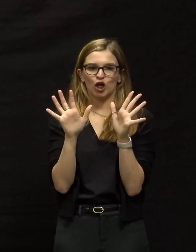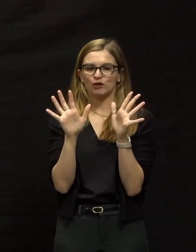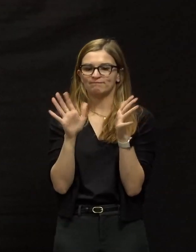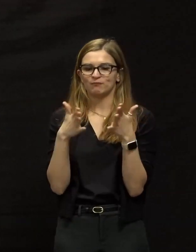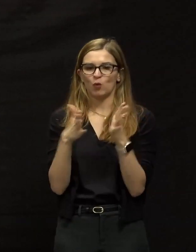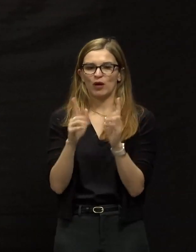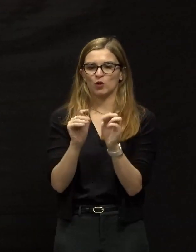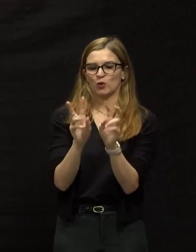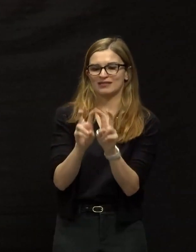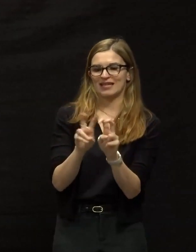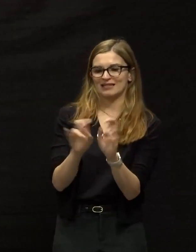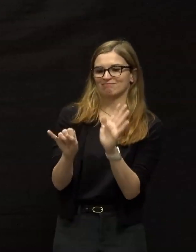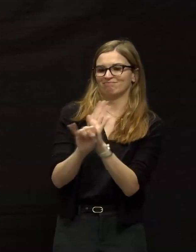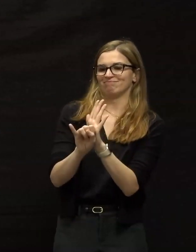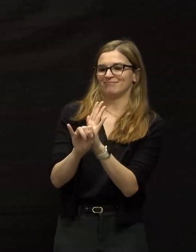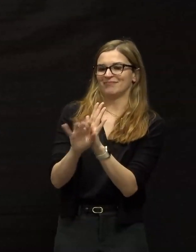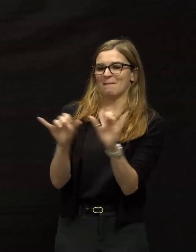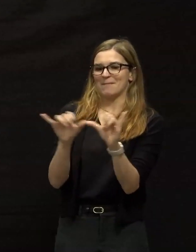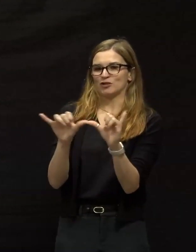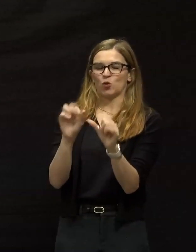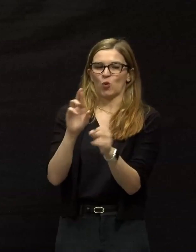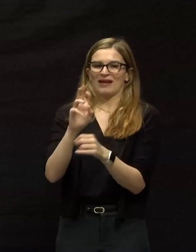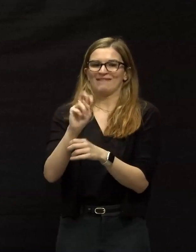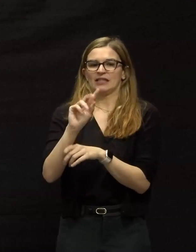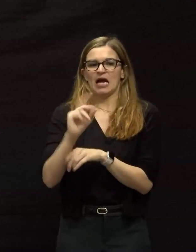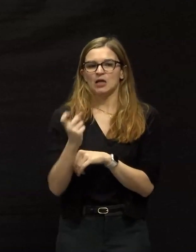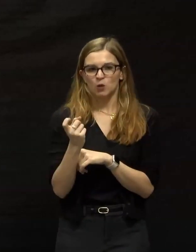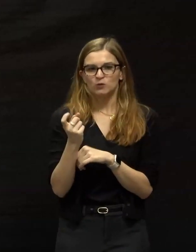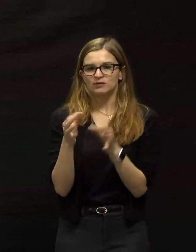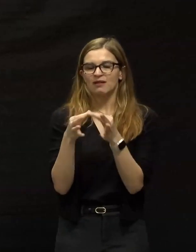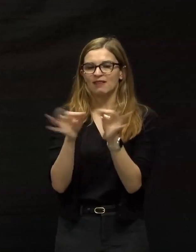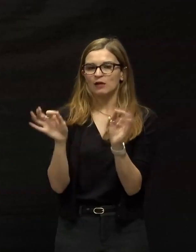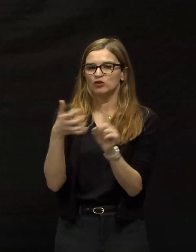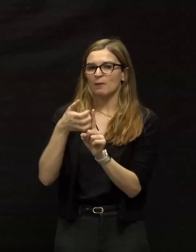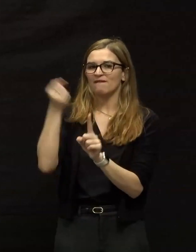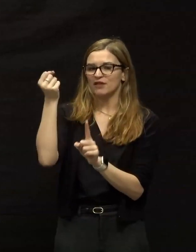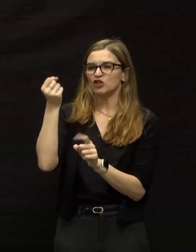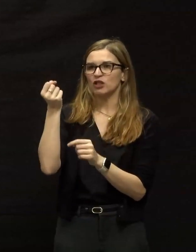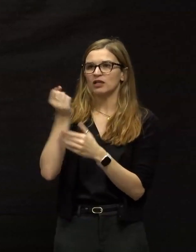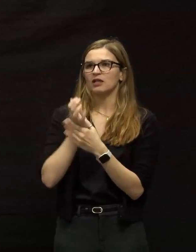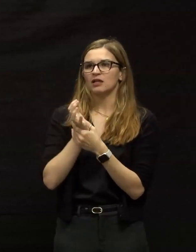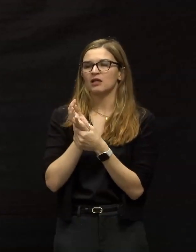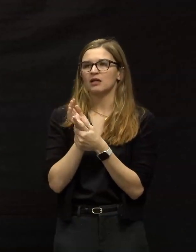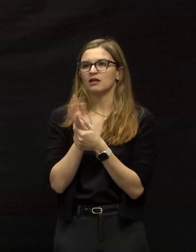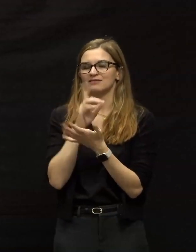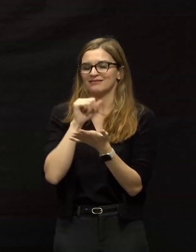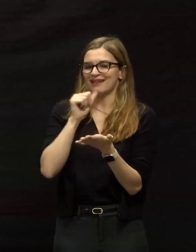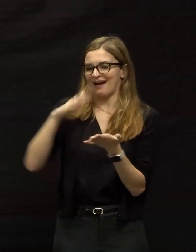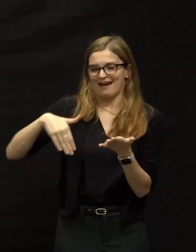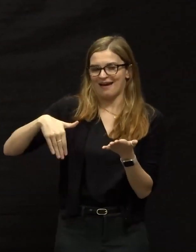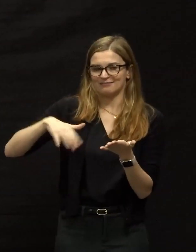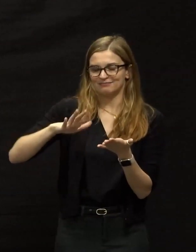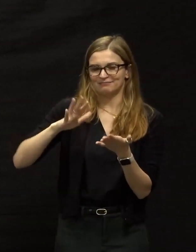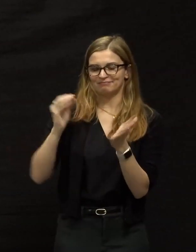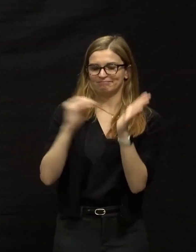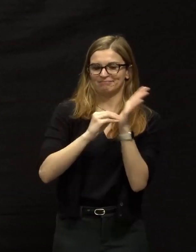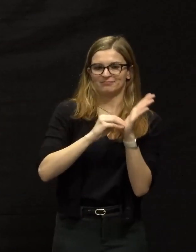We wanna make sure that we have an assessment that clearly measures so that we get the appropriate diagnosis. We don't have that